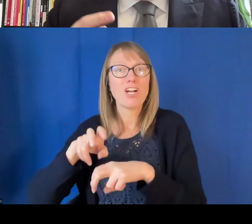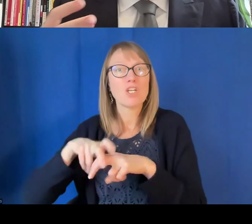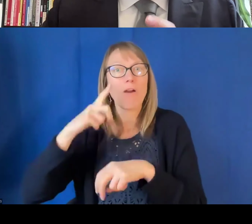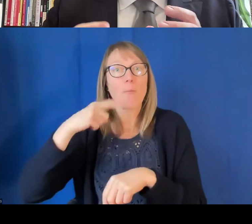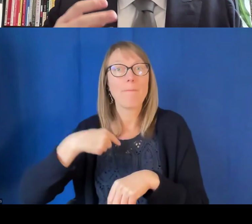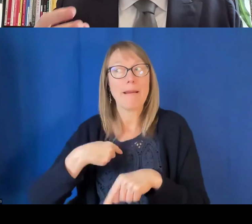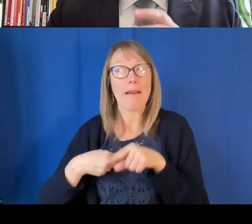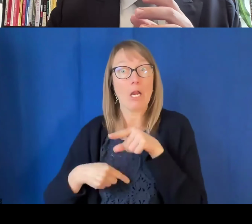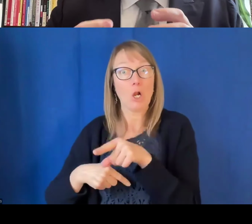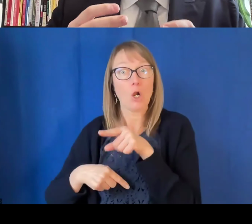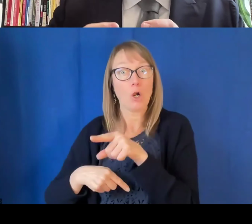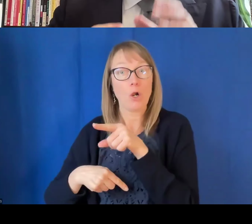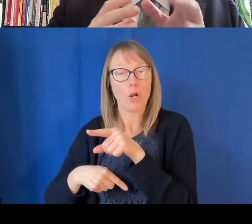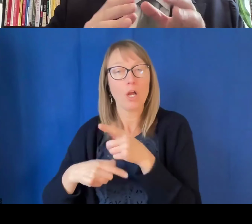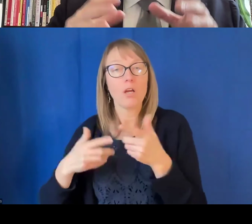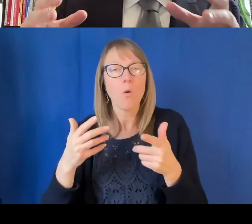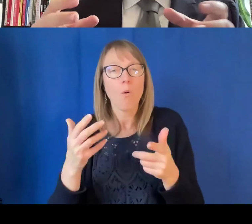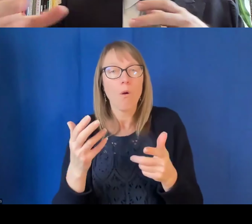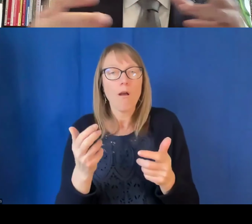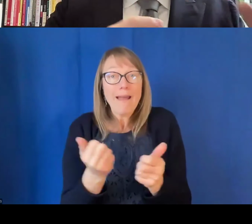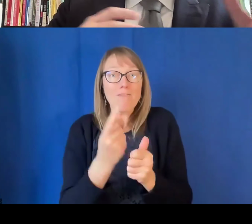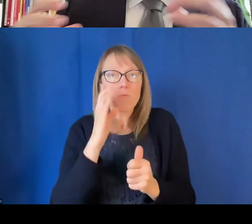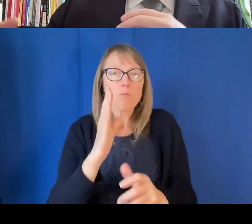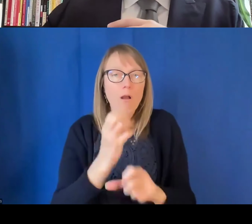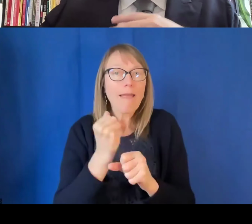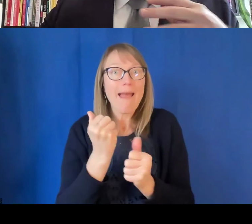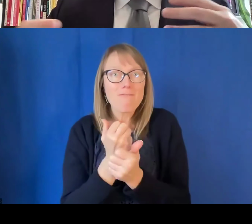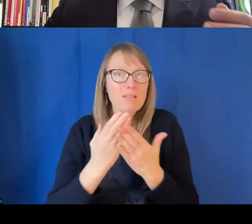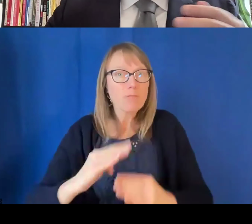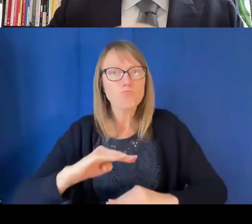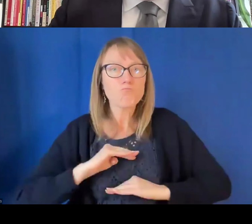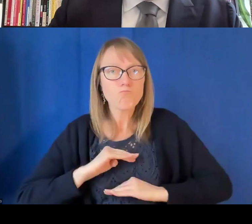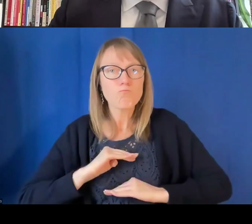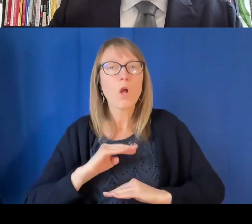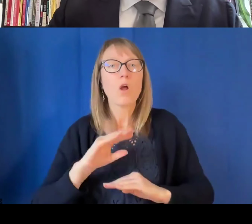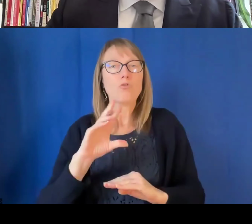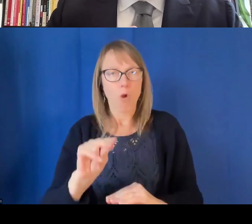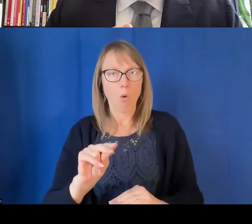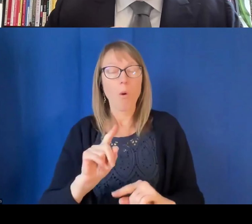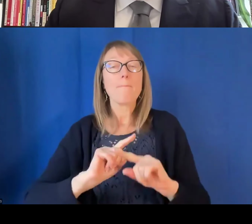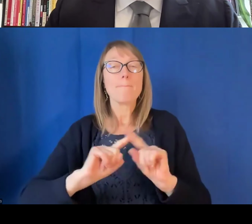not everyone's gonna get everything ideally in every location, but there's somewhere where you feel like you are included and have that best practice.